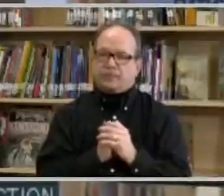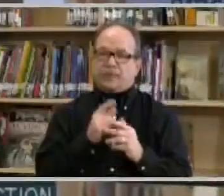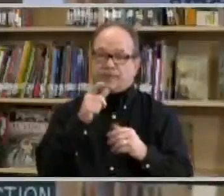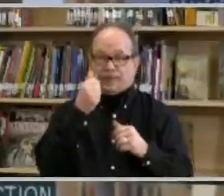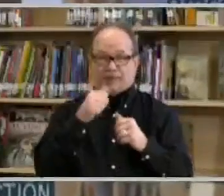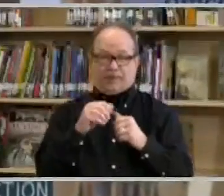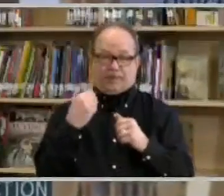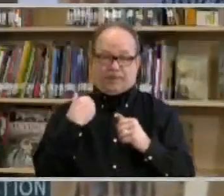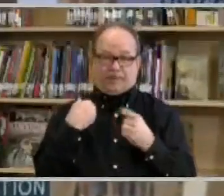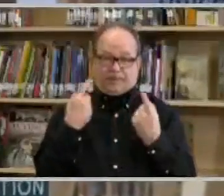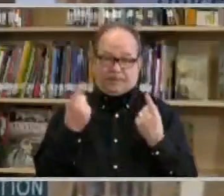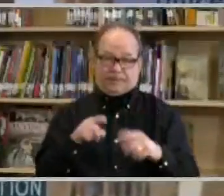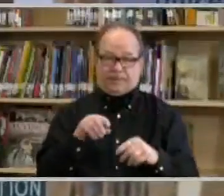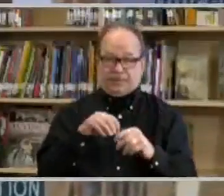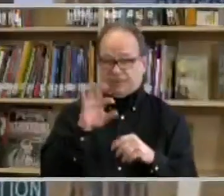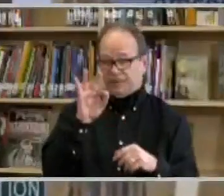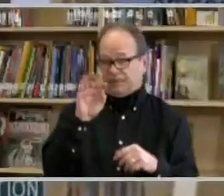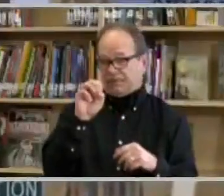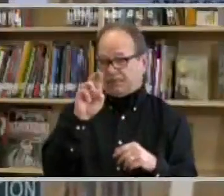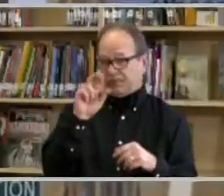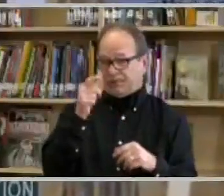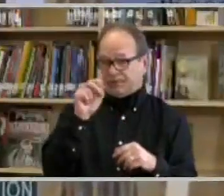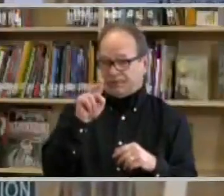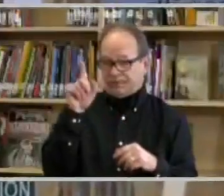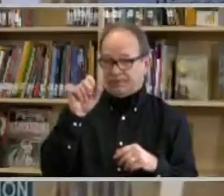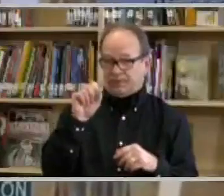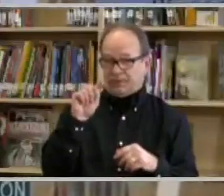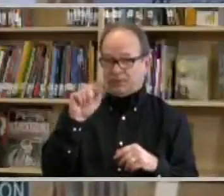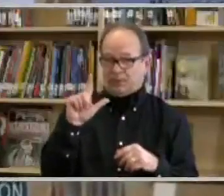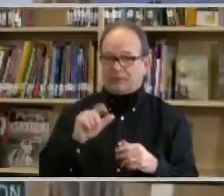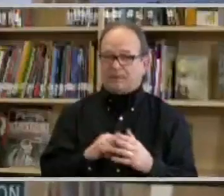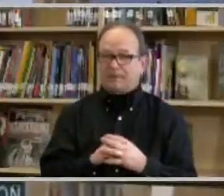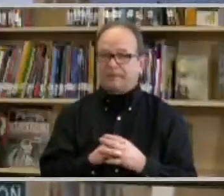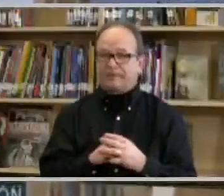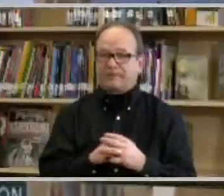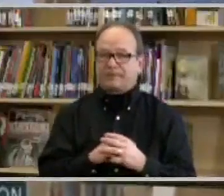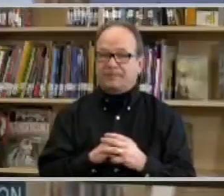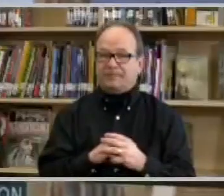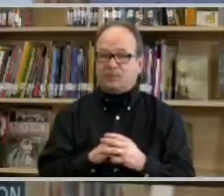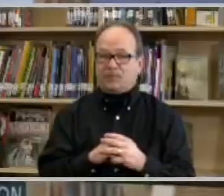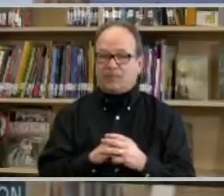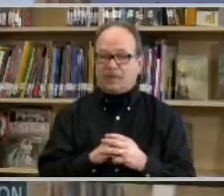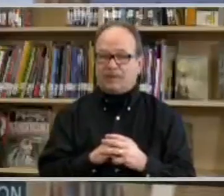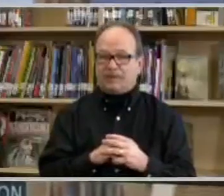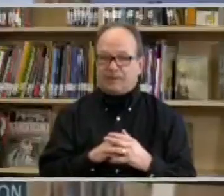AFTER THE RIOTS AT SOME POINT THEY BROUGHT IN CAPTAIN JOHNSON. AND OF COURSE CAPTAIN JOHNSON